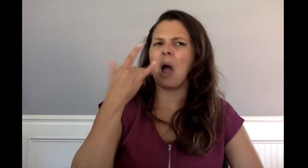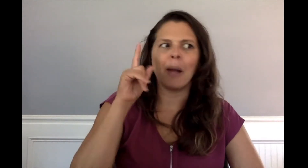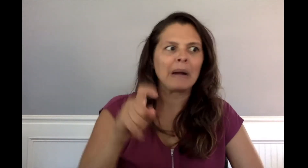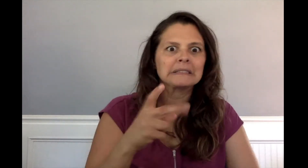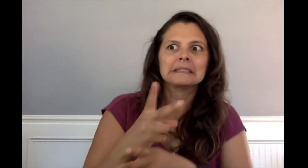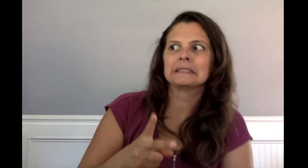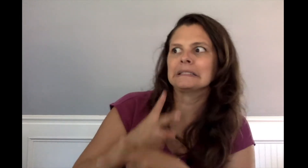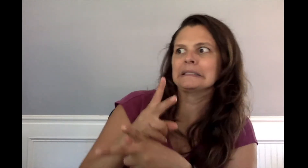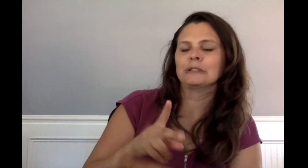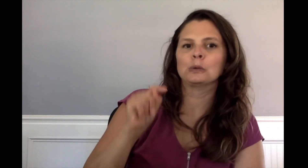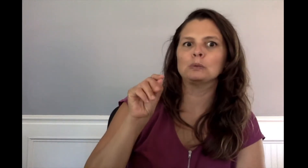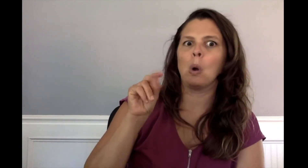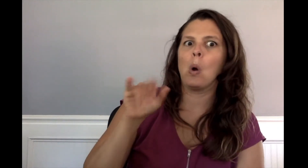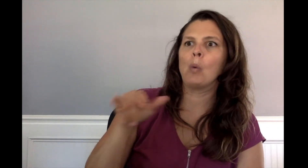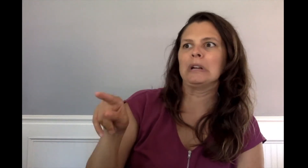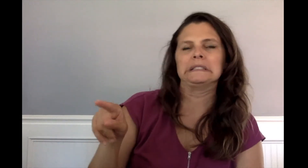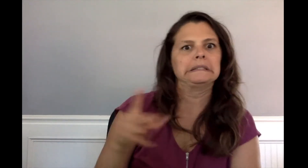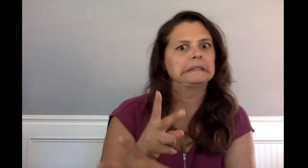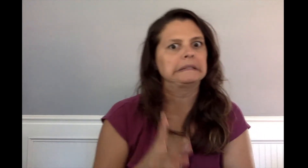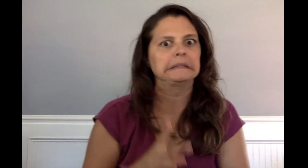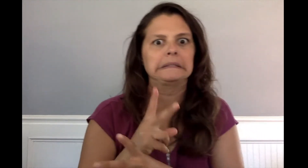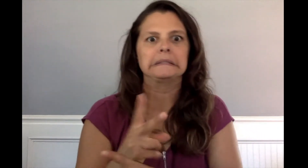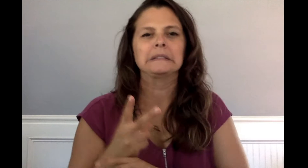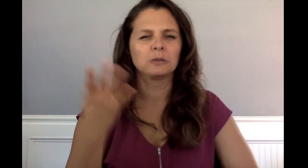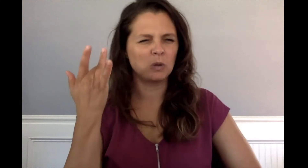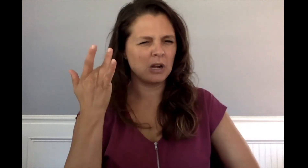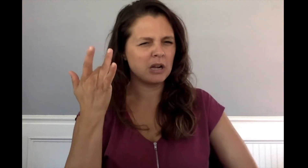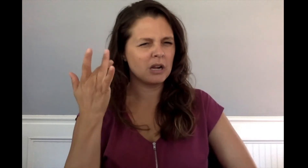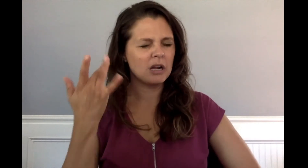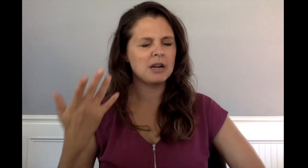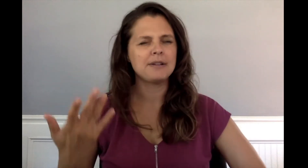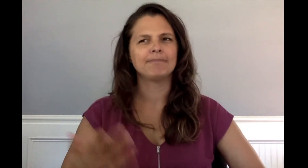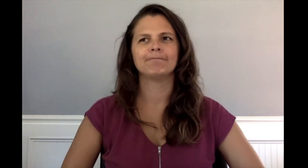And why did they have to watch out for him?